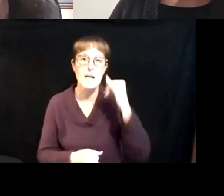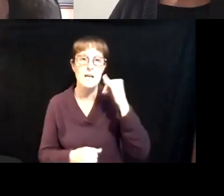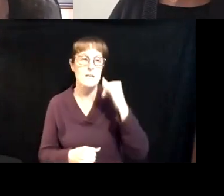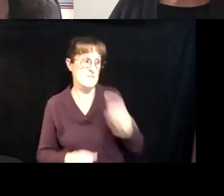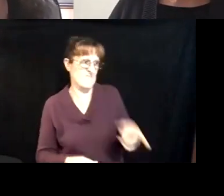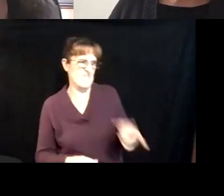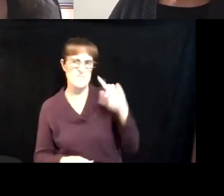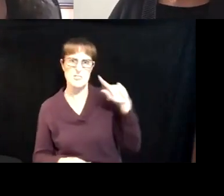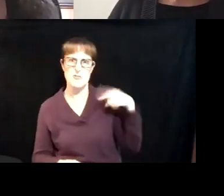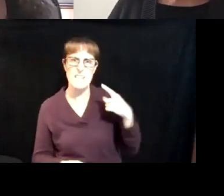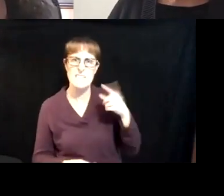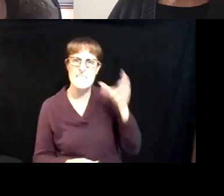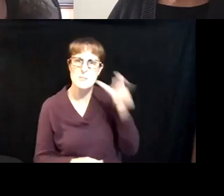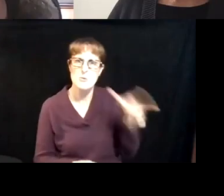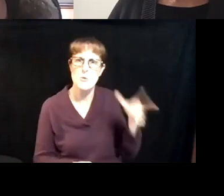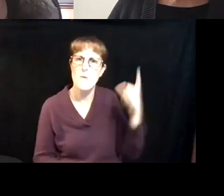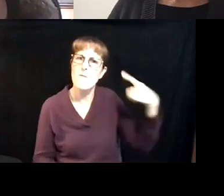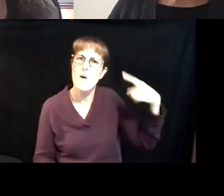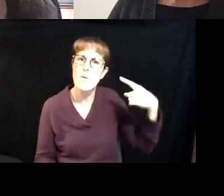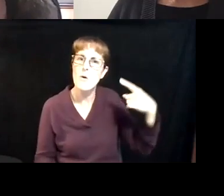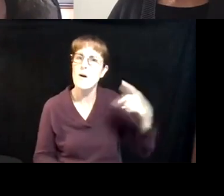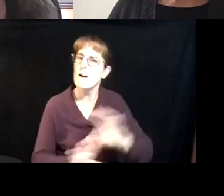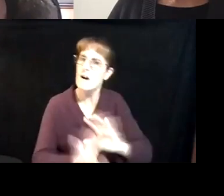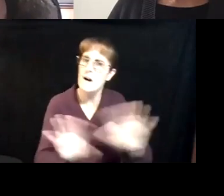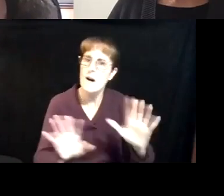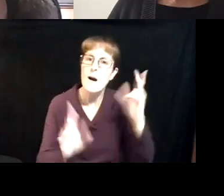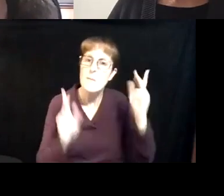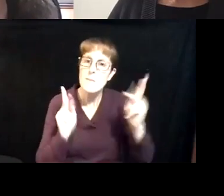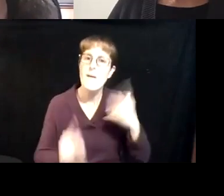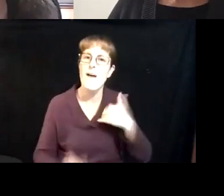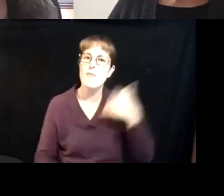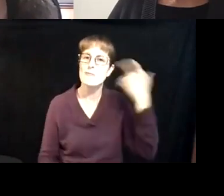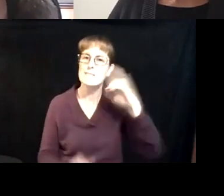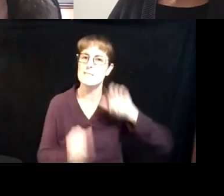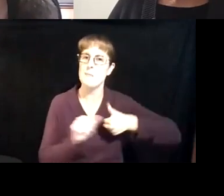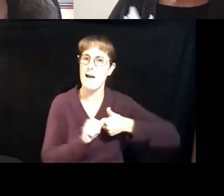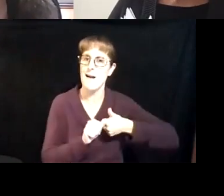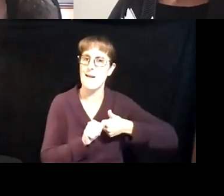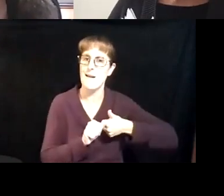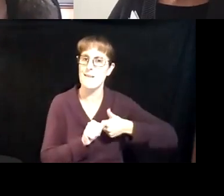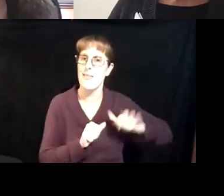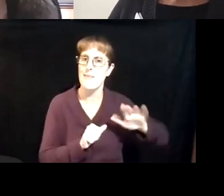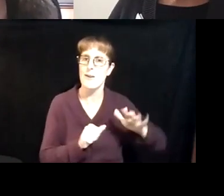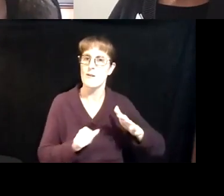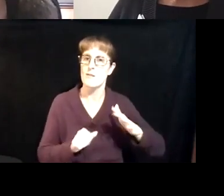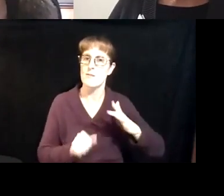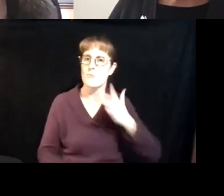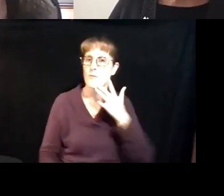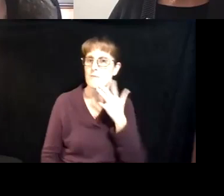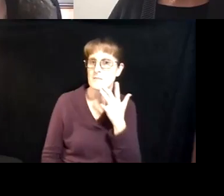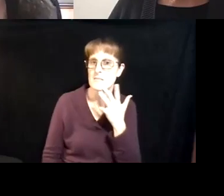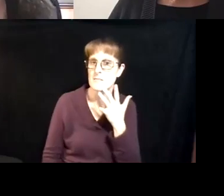People have very rational and very good reasons for wanting to make certain choices.